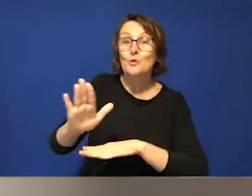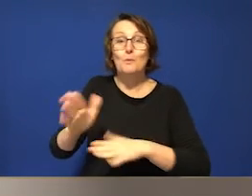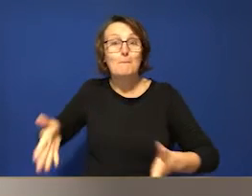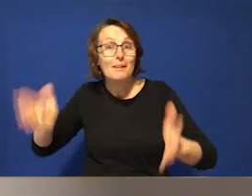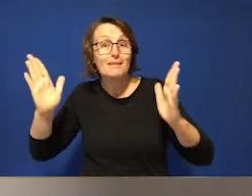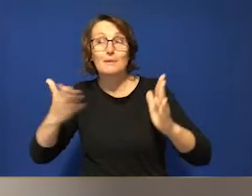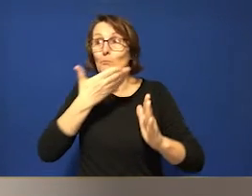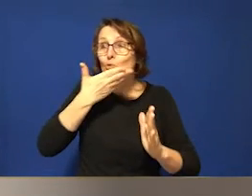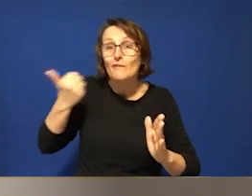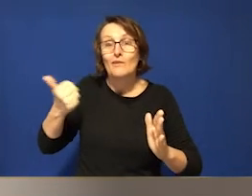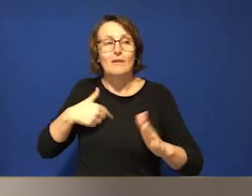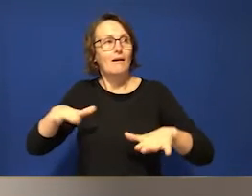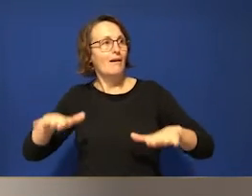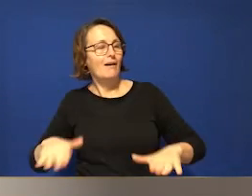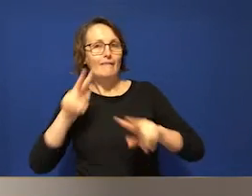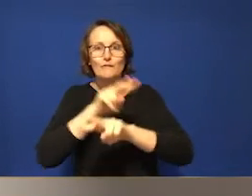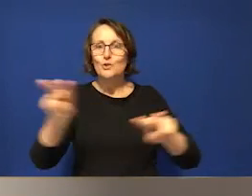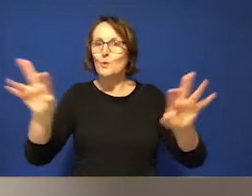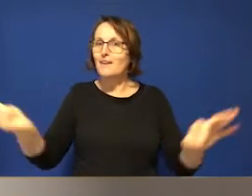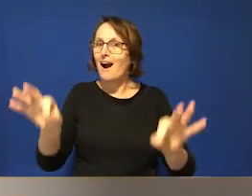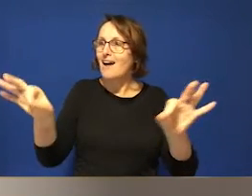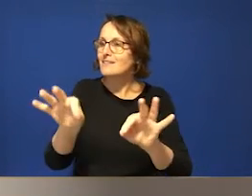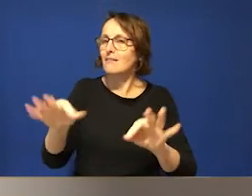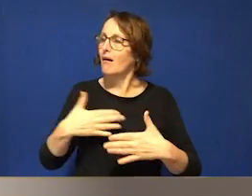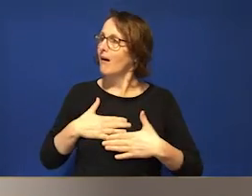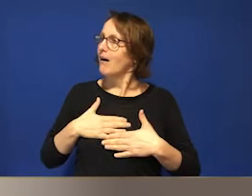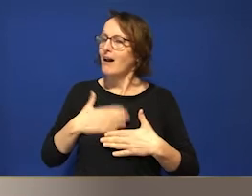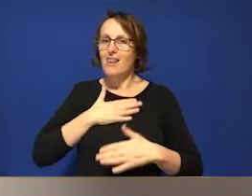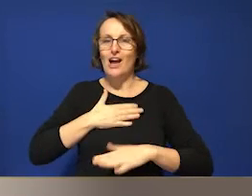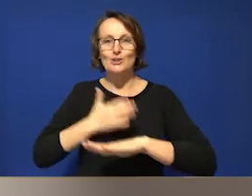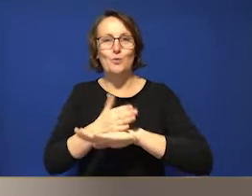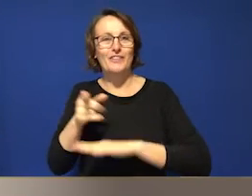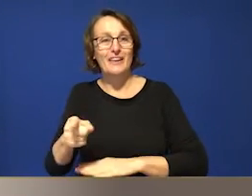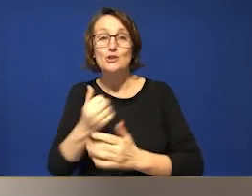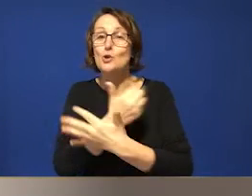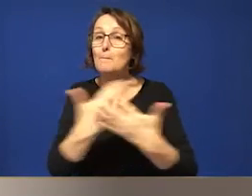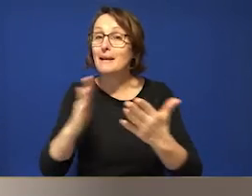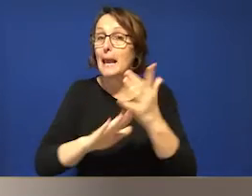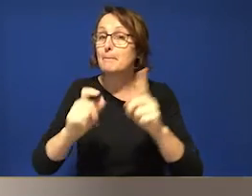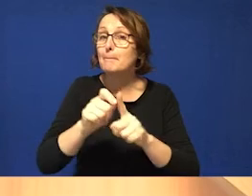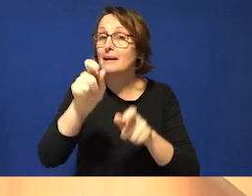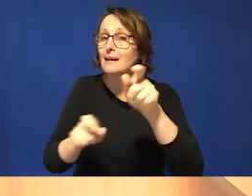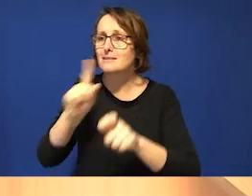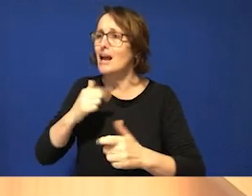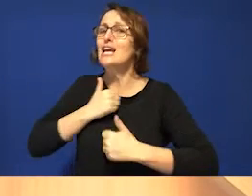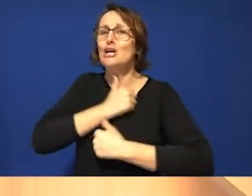And a lot of the members did express very openly how much they were enjoying just being in their office,